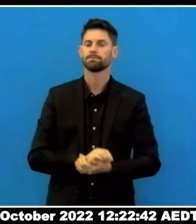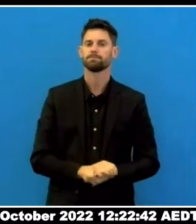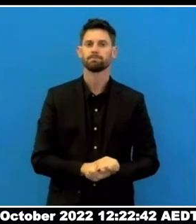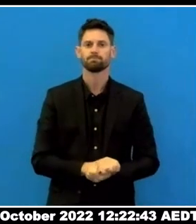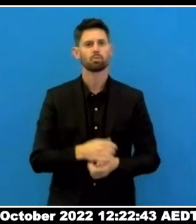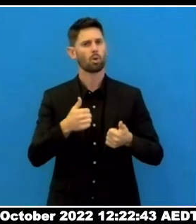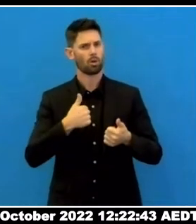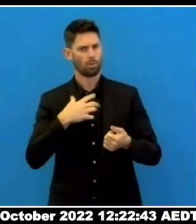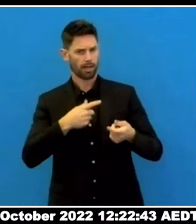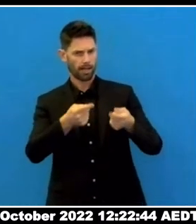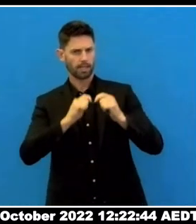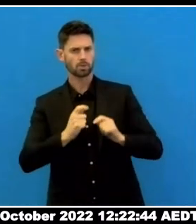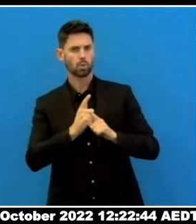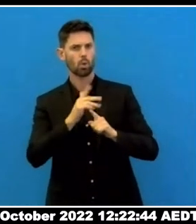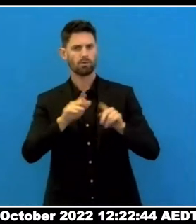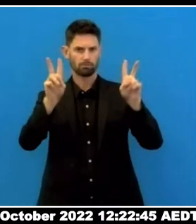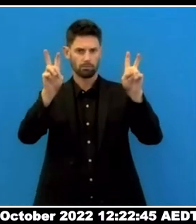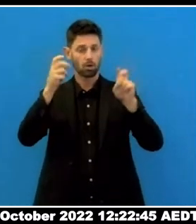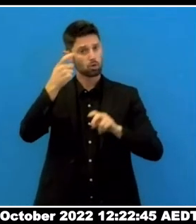and you have said in the statement that relates to the systems